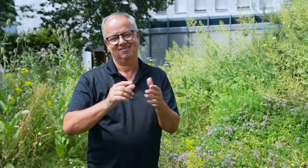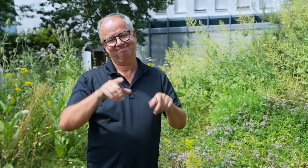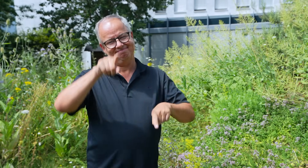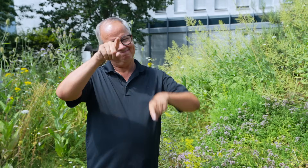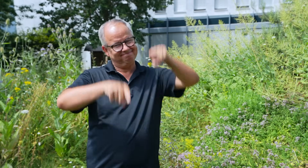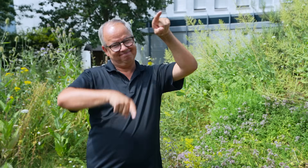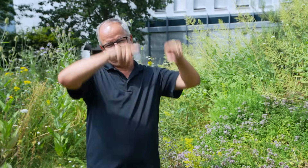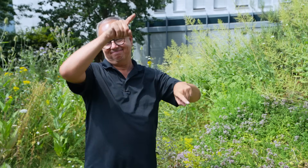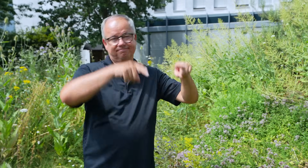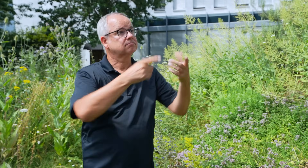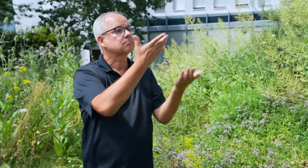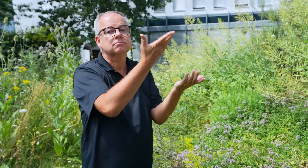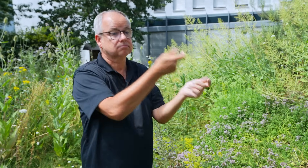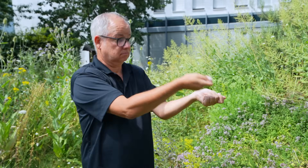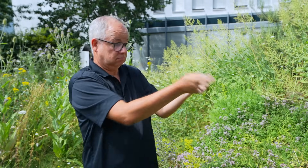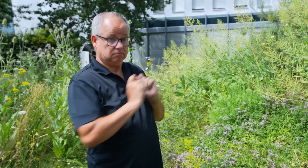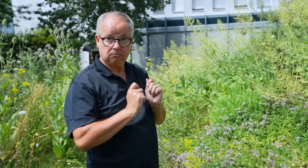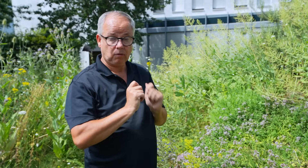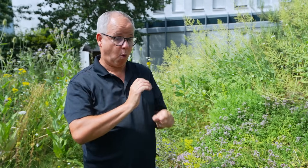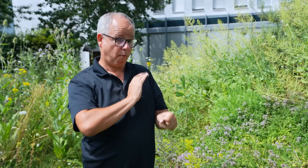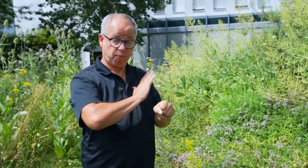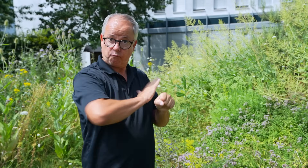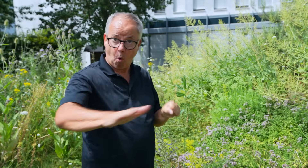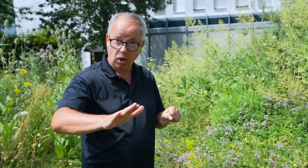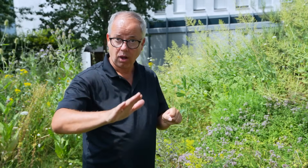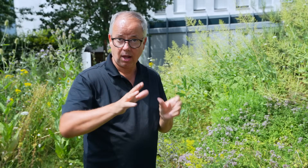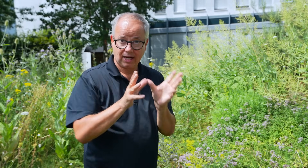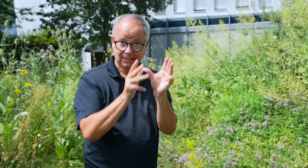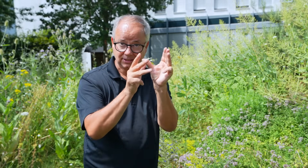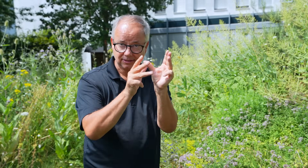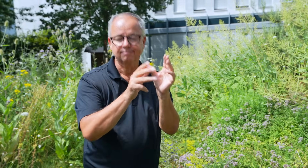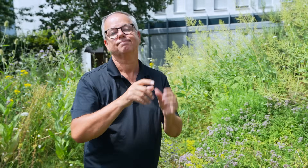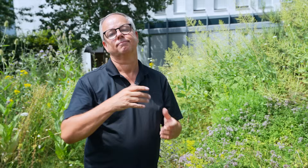different insects to save on costs. If a specimen is given to us but our collection is full,